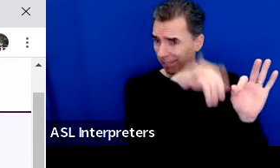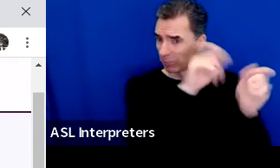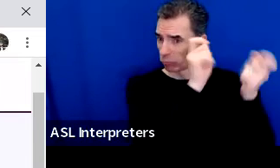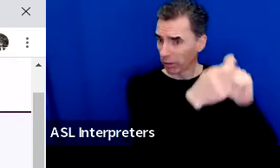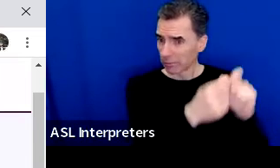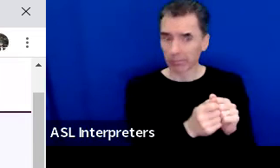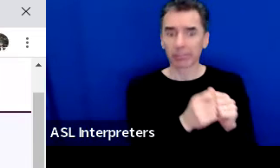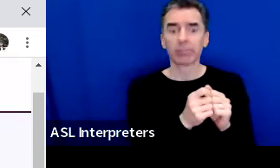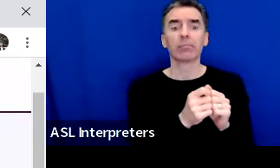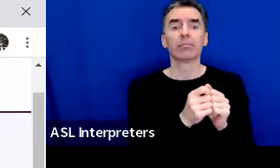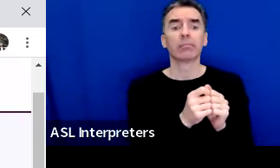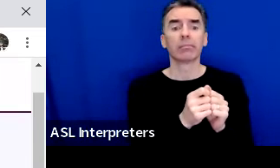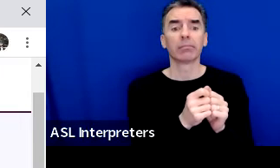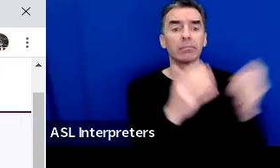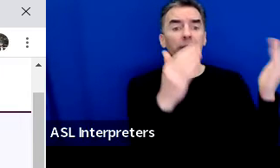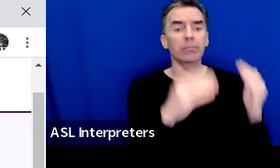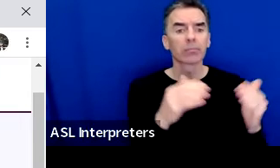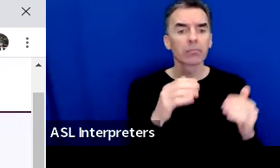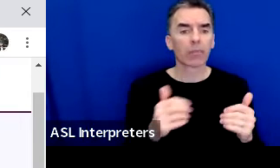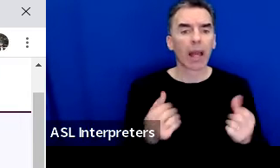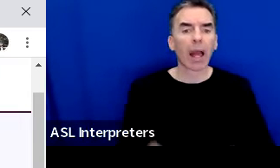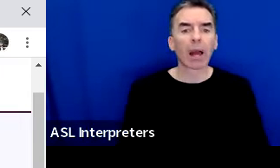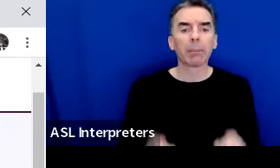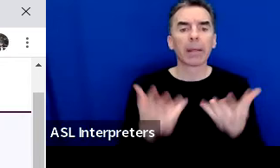Chains that tries allowed on each version of the problem,